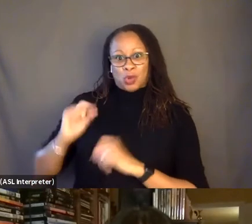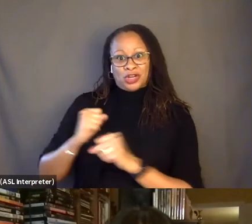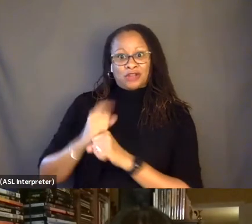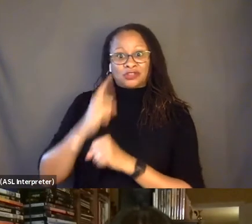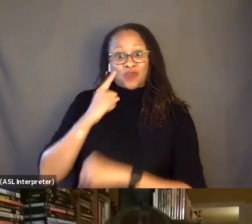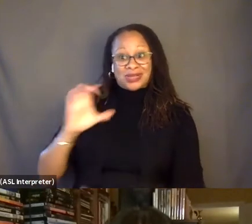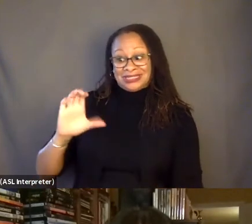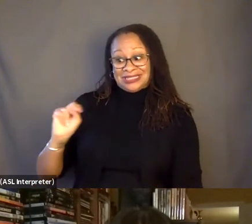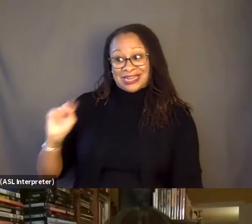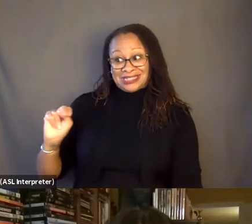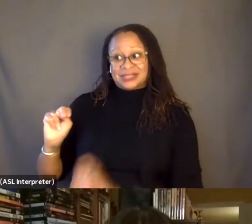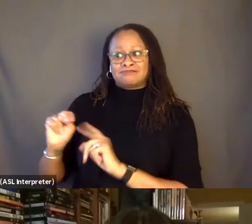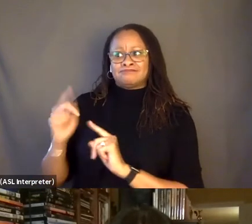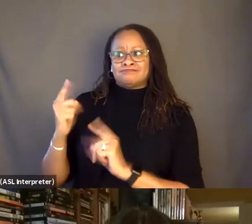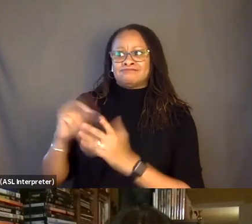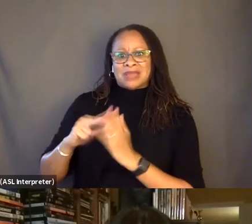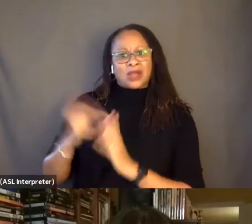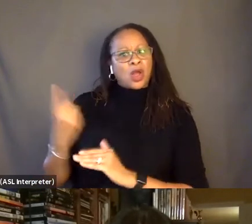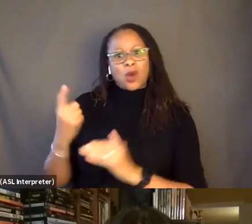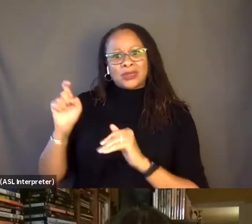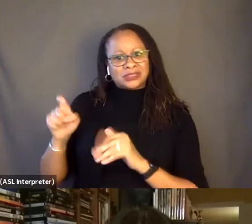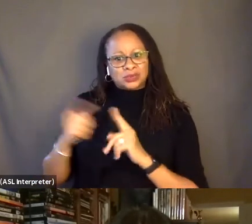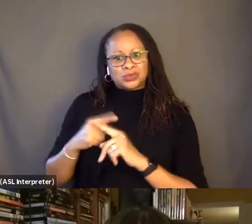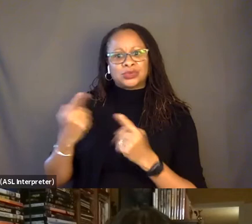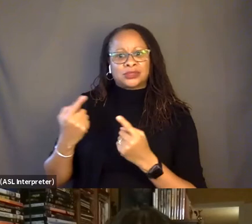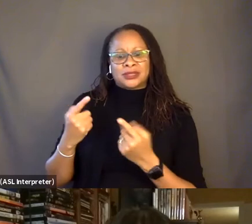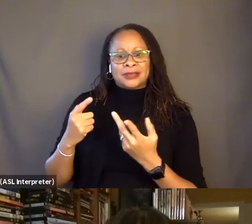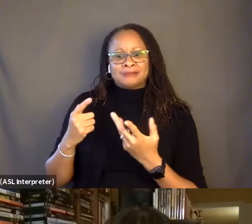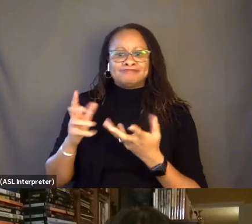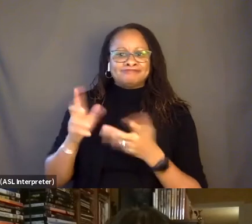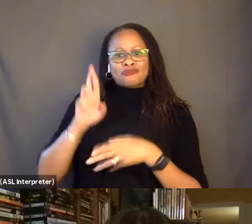which meant I always had to calibrate how this event,